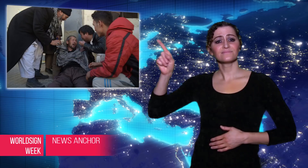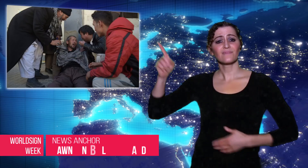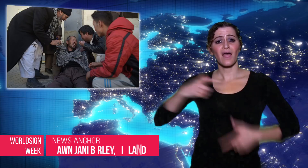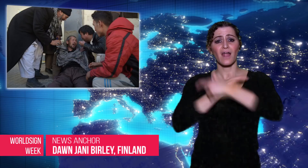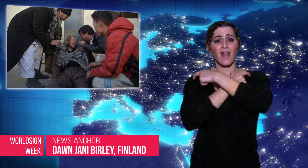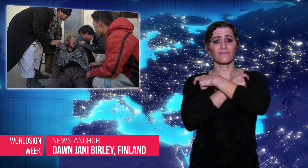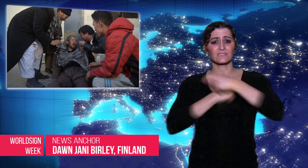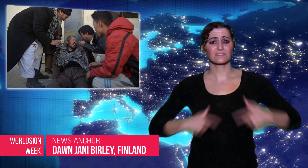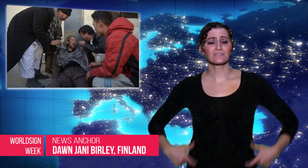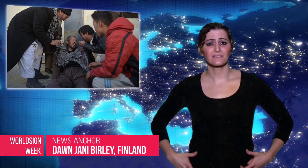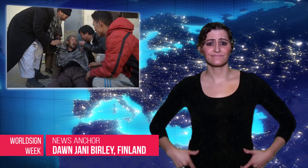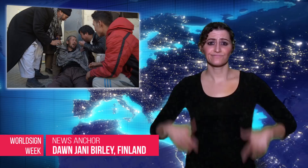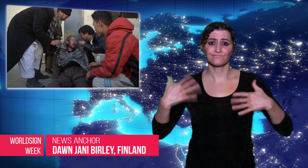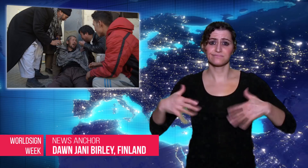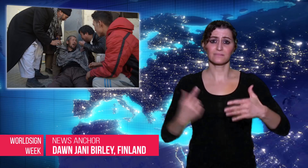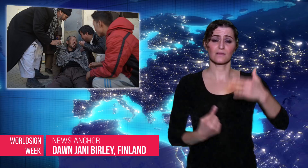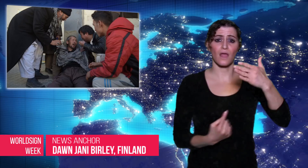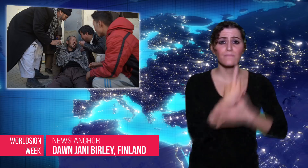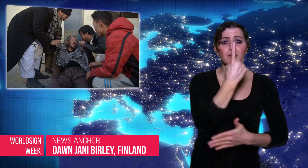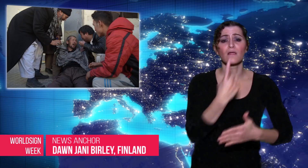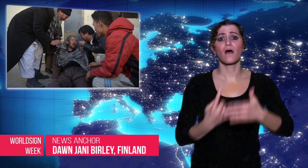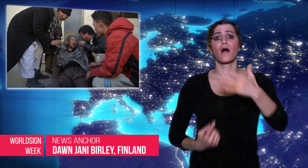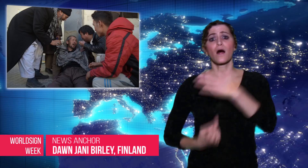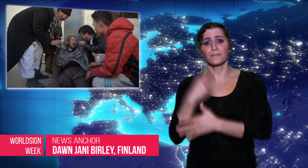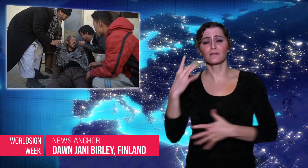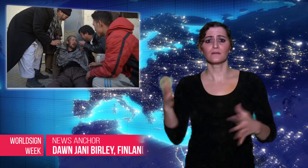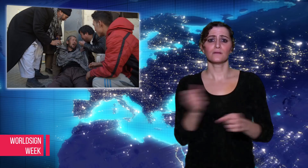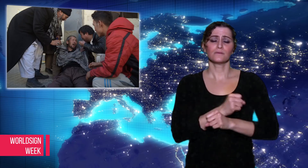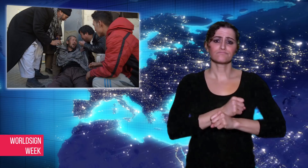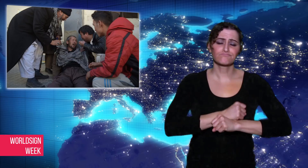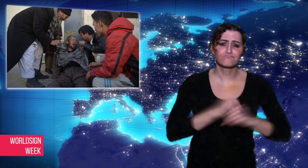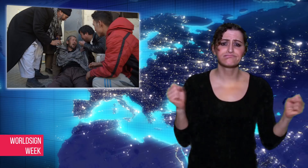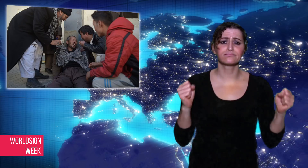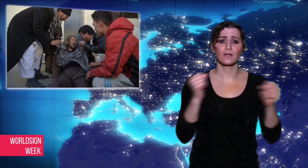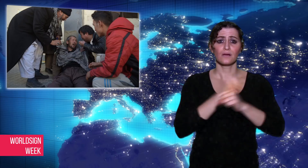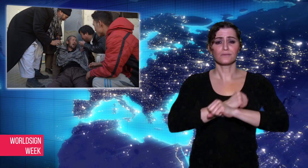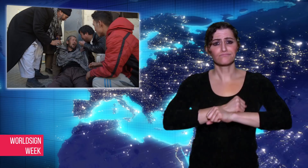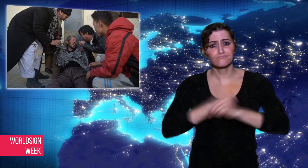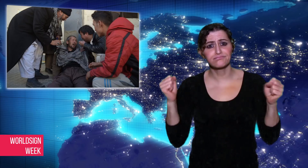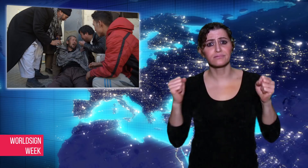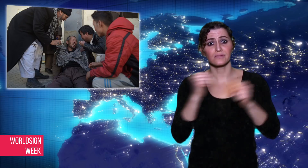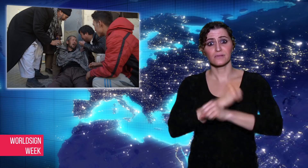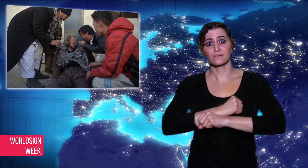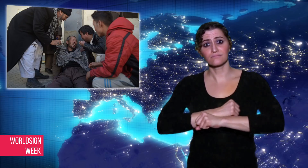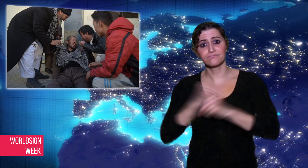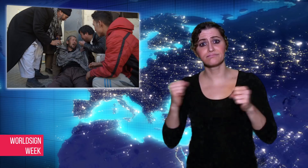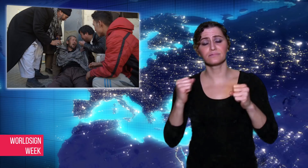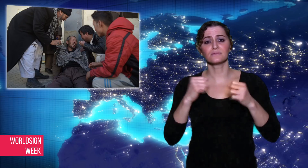Dawn: On Monday, a remote bomb went off